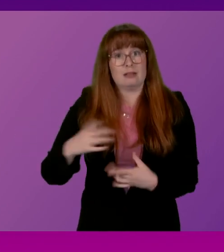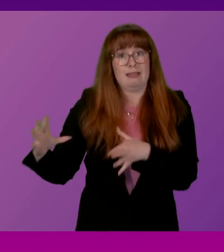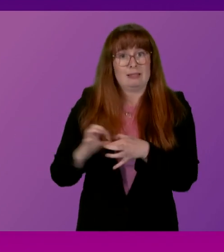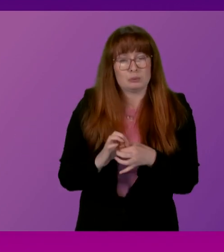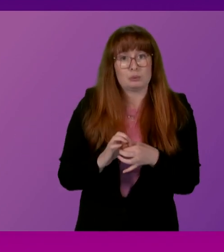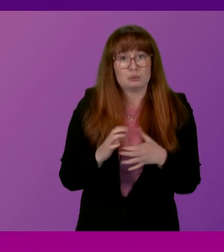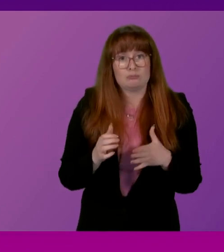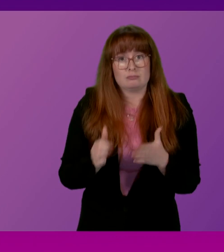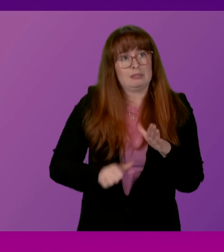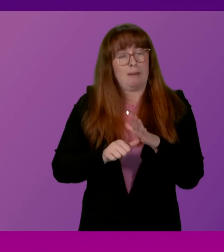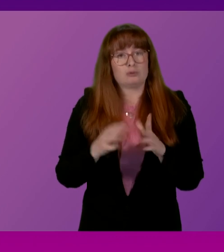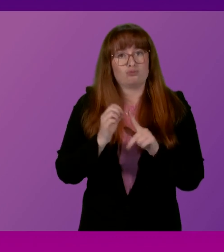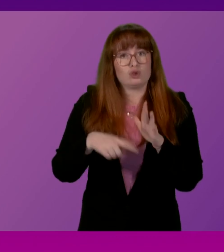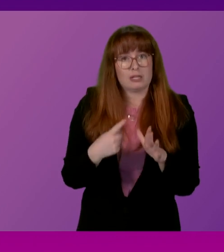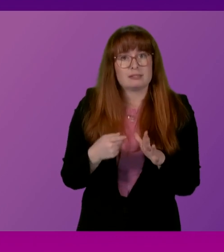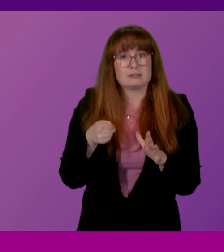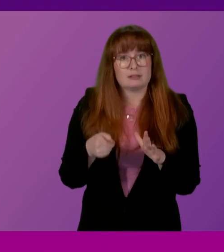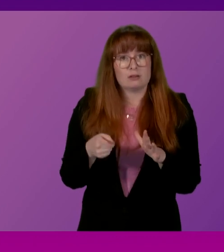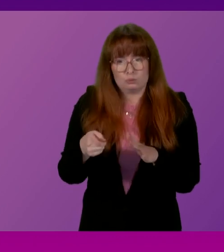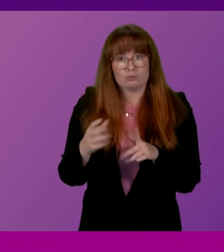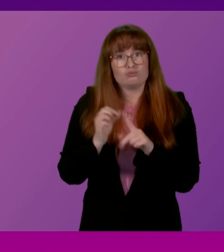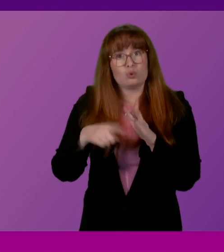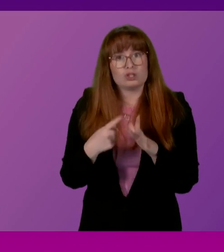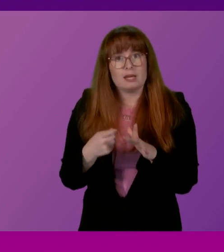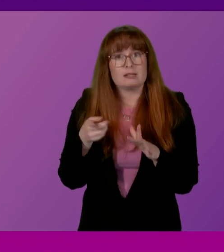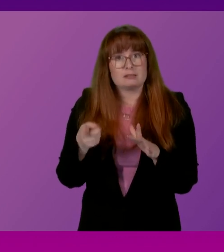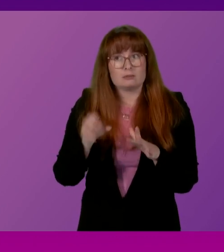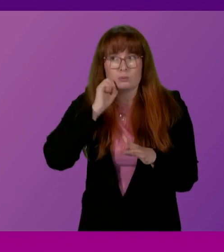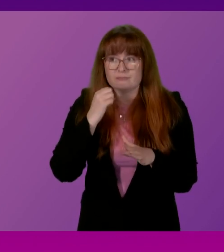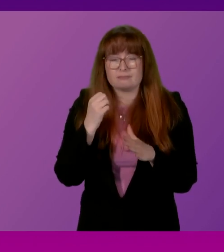capital projects that were being undertaken were meeting the high standards that we would